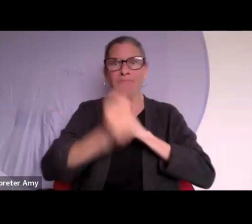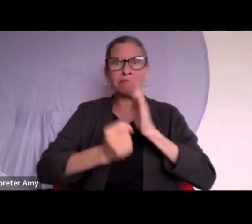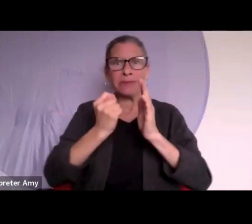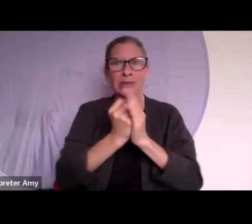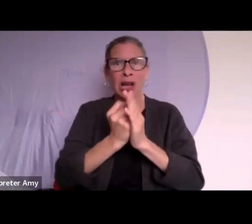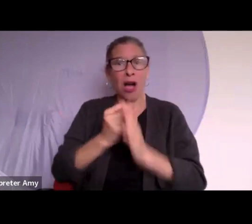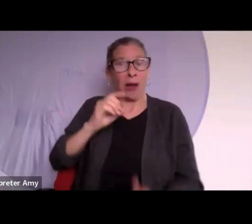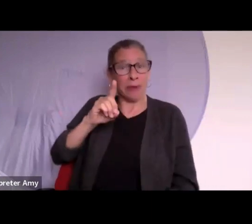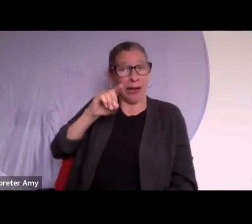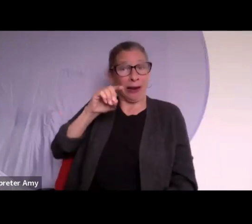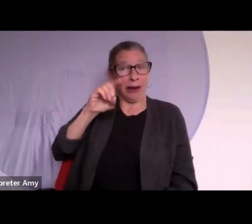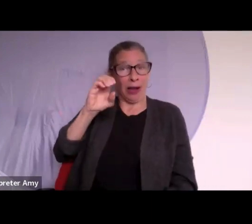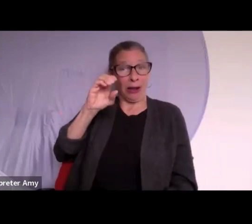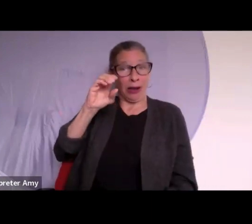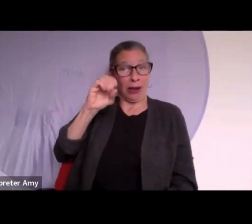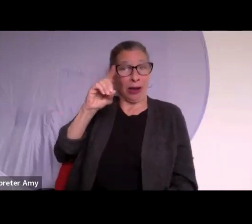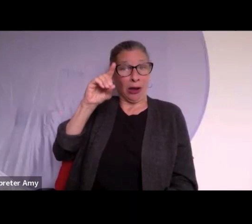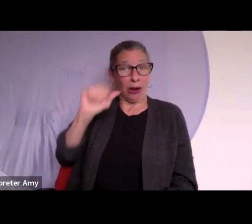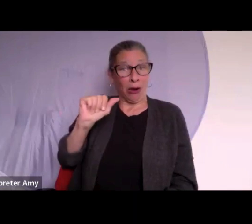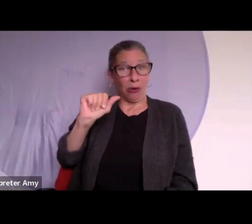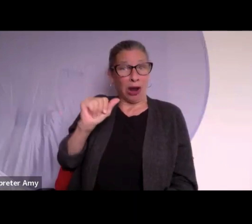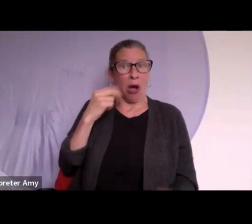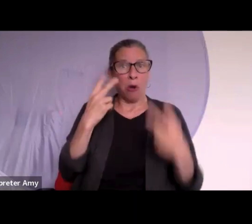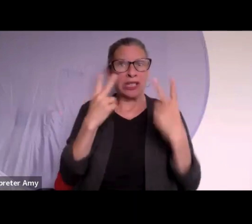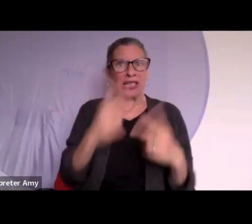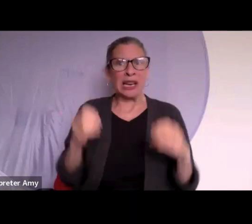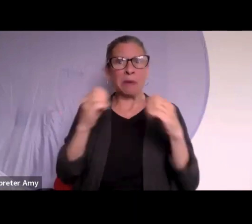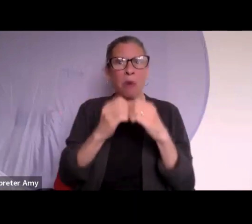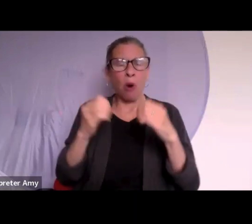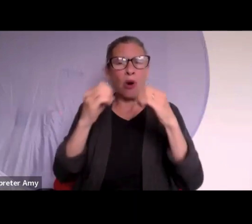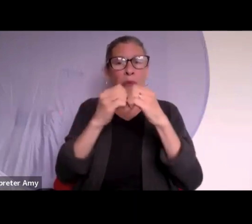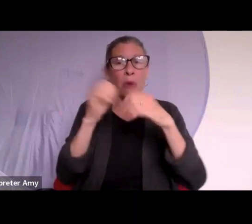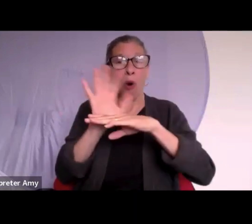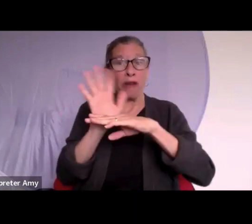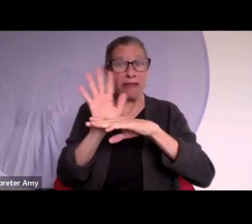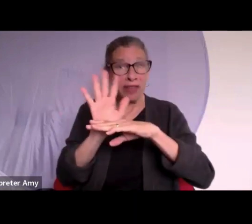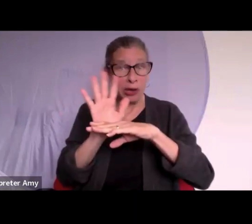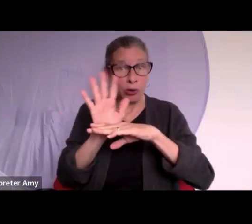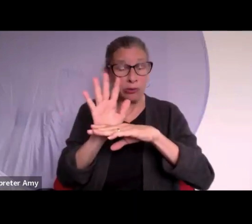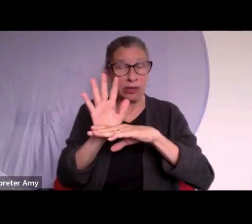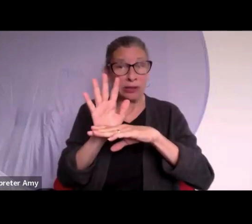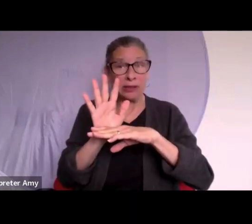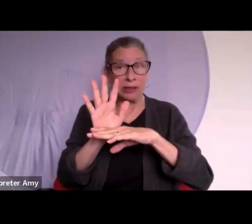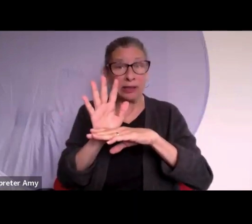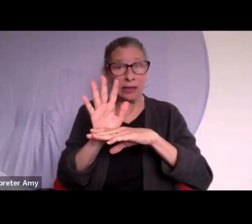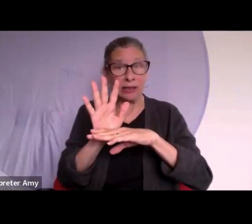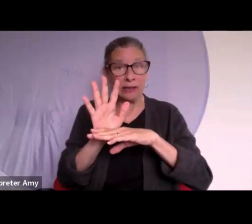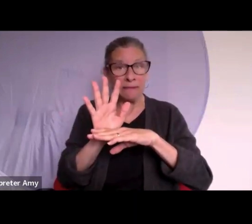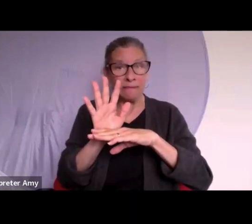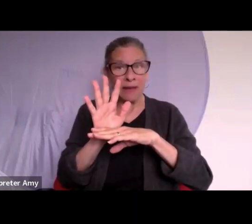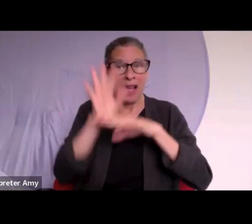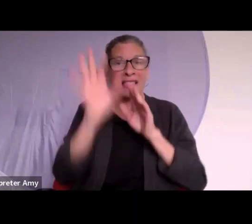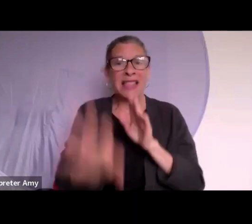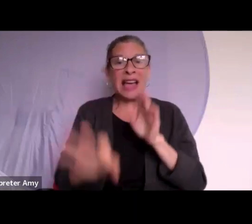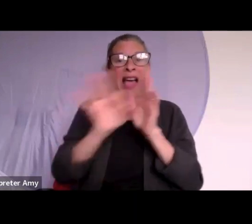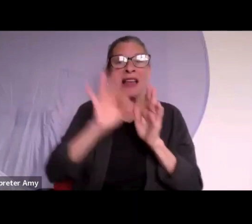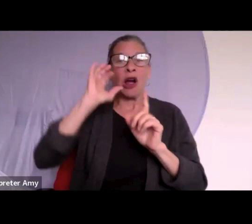we're seeing more and more films that are actually actually casting people with disabilities, bringing in